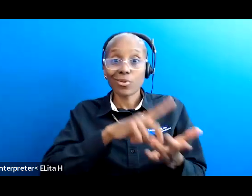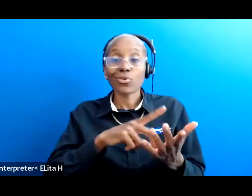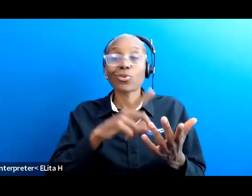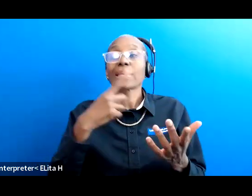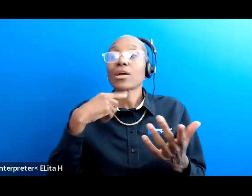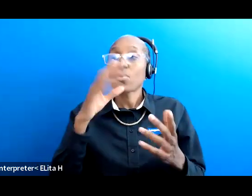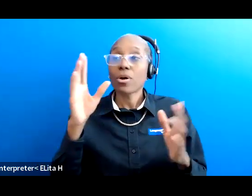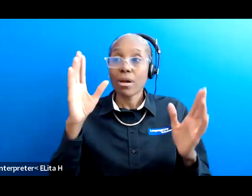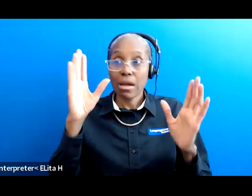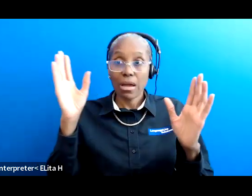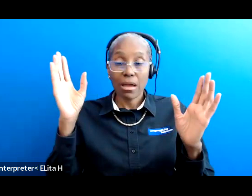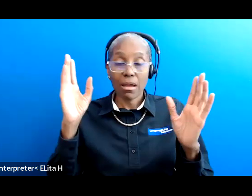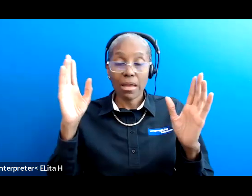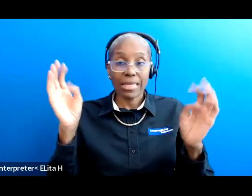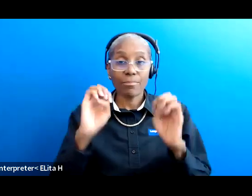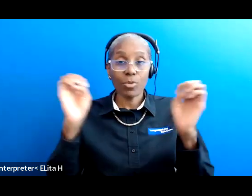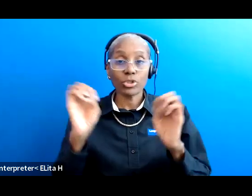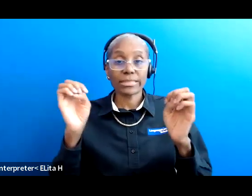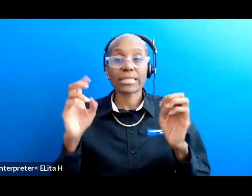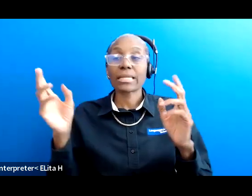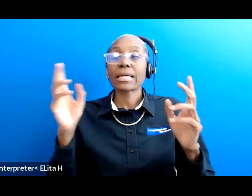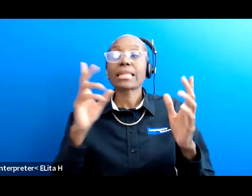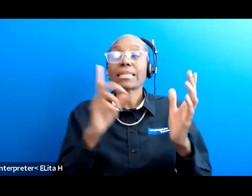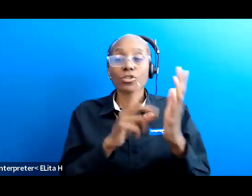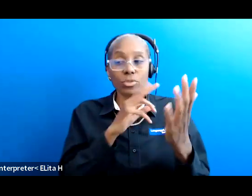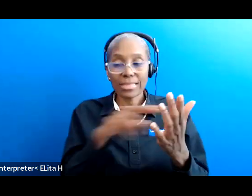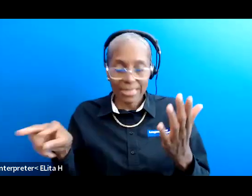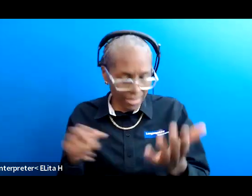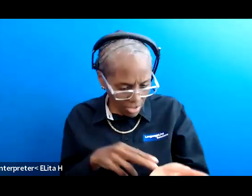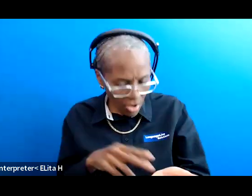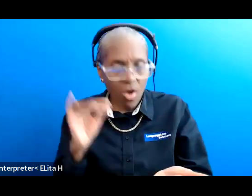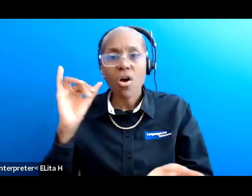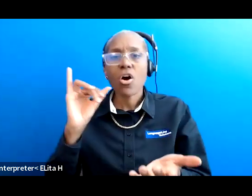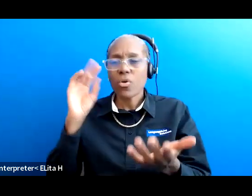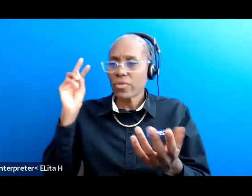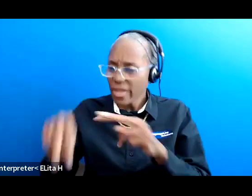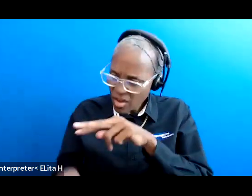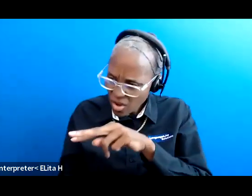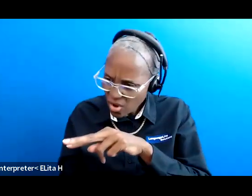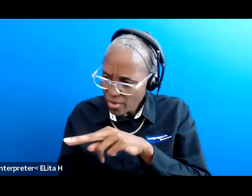emergently and they see that medical alert, they're going to look at that tag and see what's going on with you.